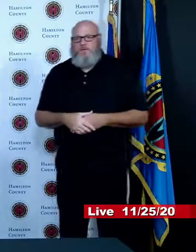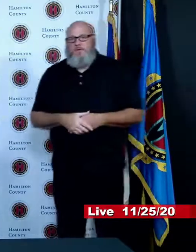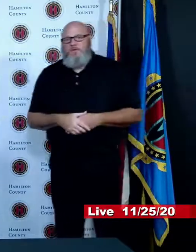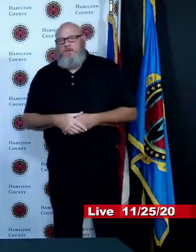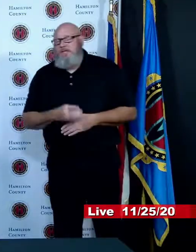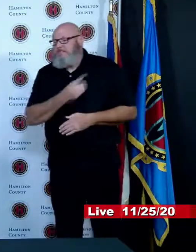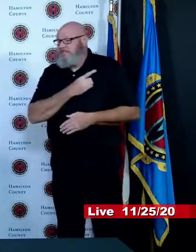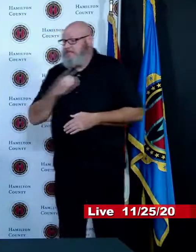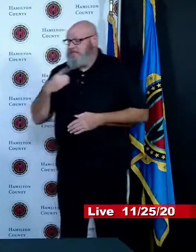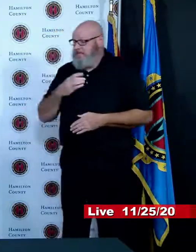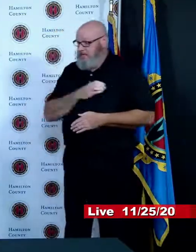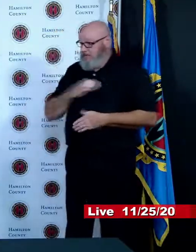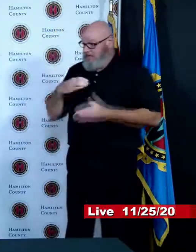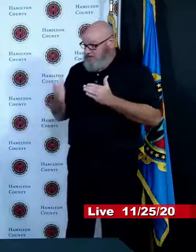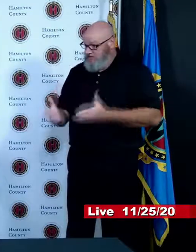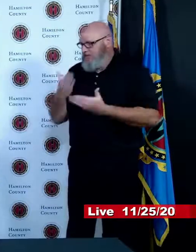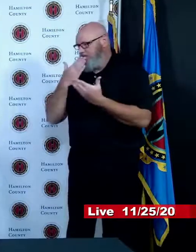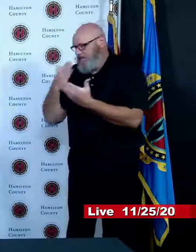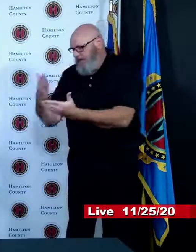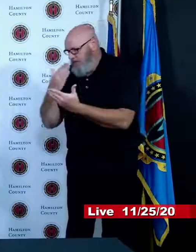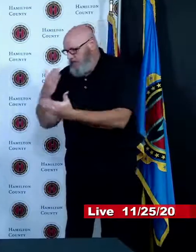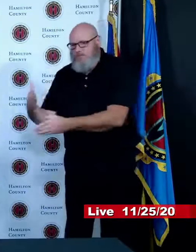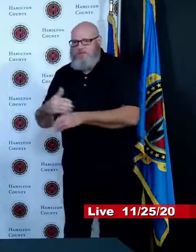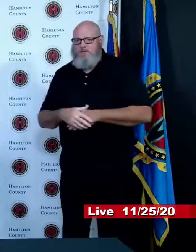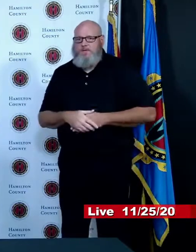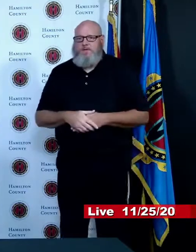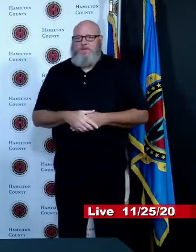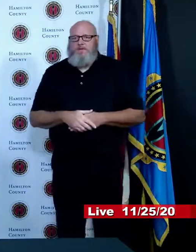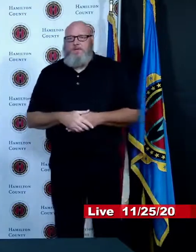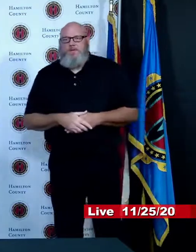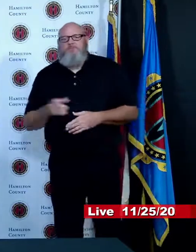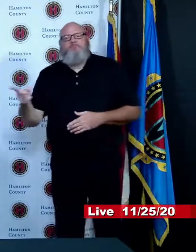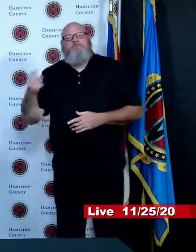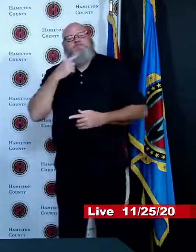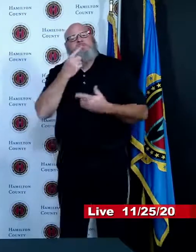in the trenches every day and I love that you work use the word solidarity because that's how